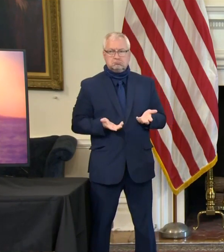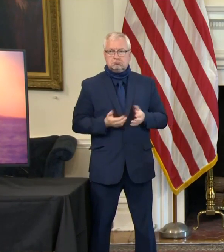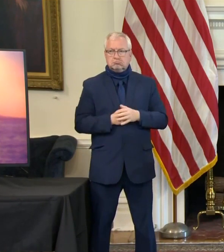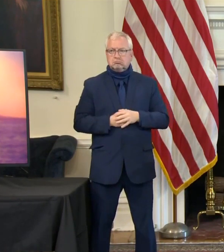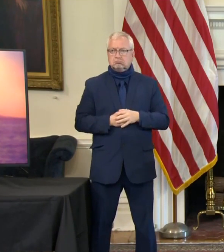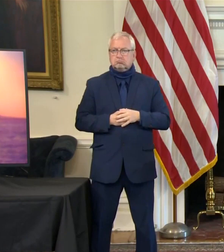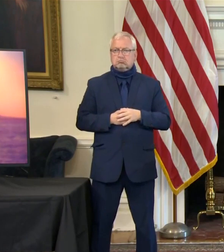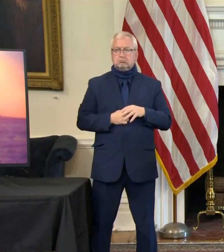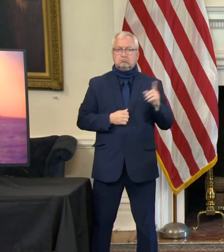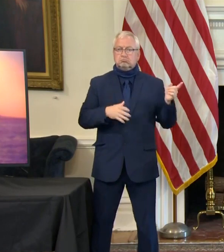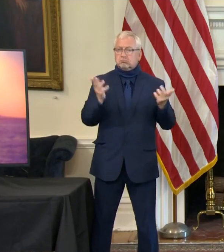DID YOUR ADVISORY TEAM?